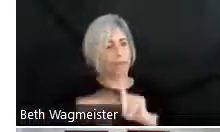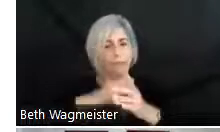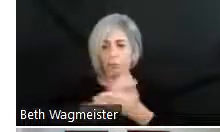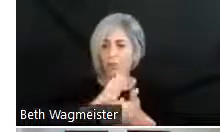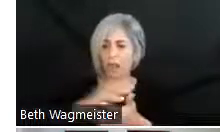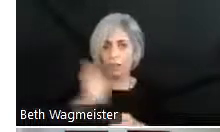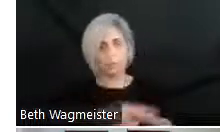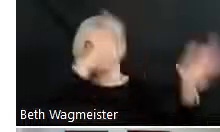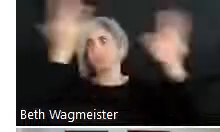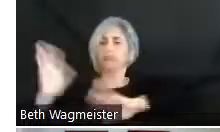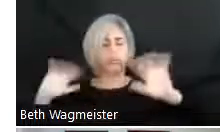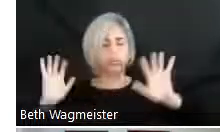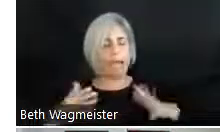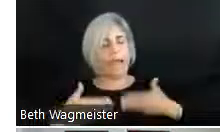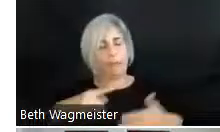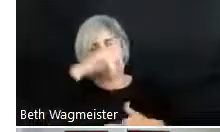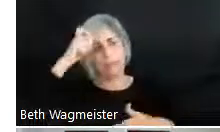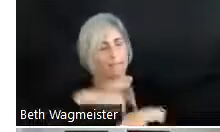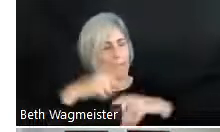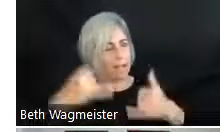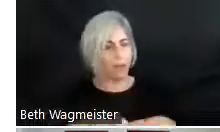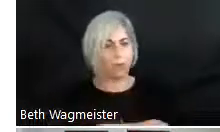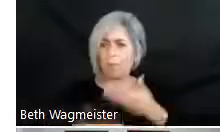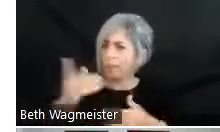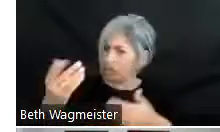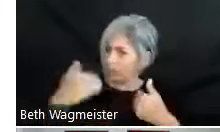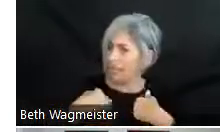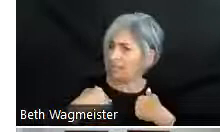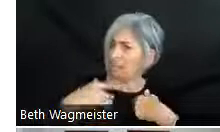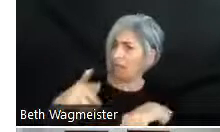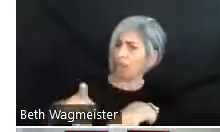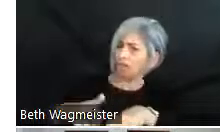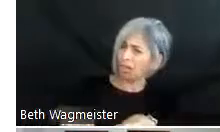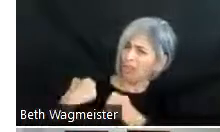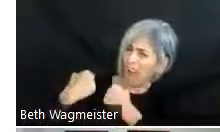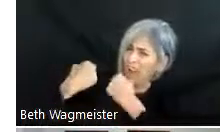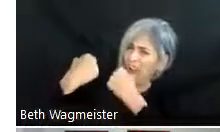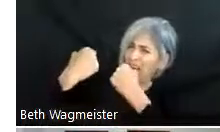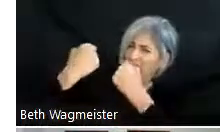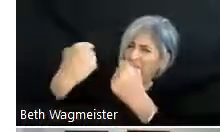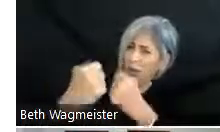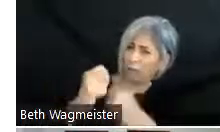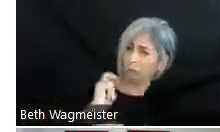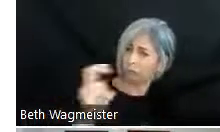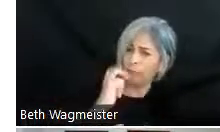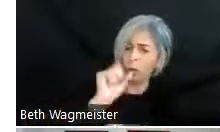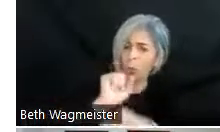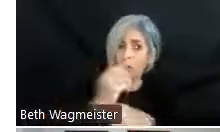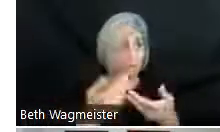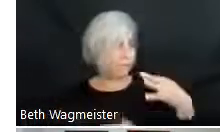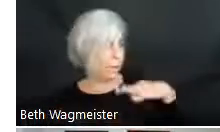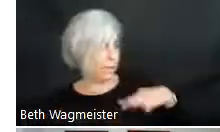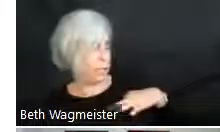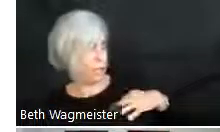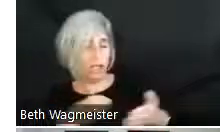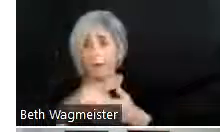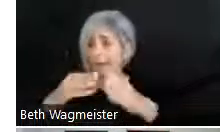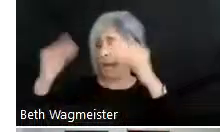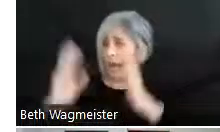off. Maybe she has a long commute, volunteer, buying a house, which is impossible here in